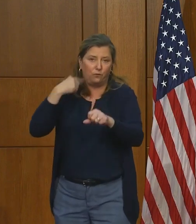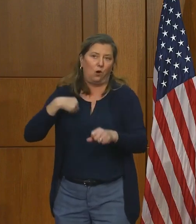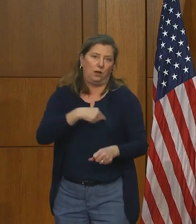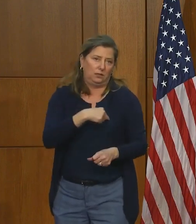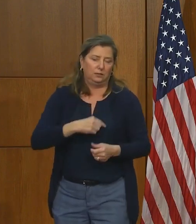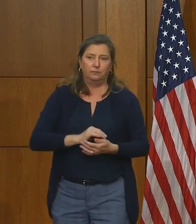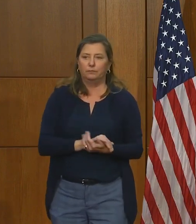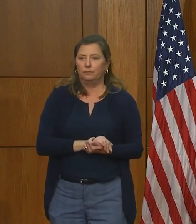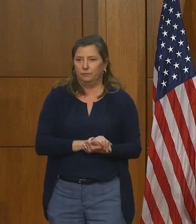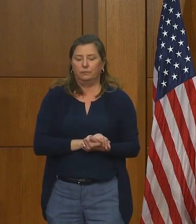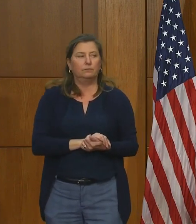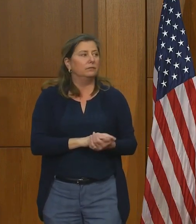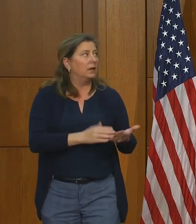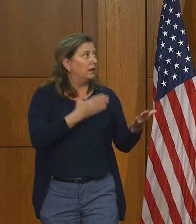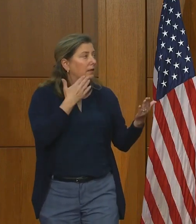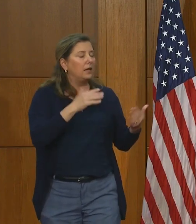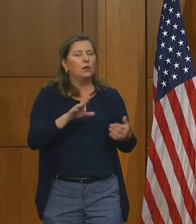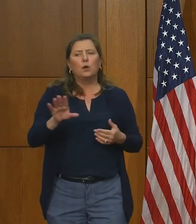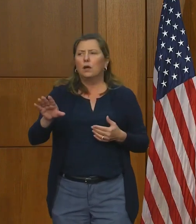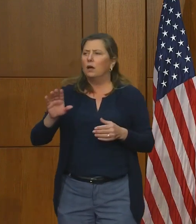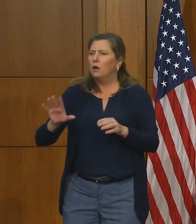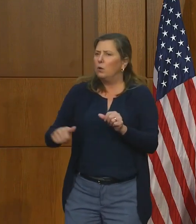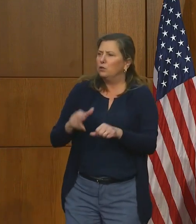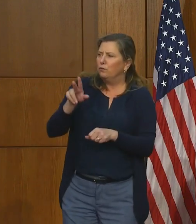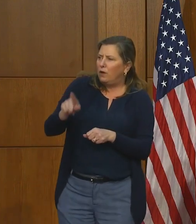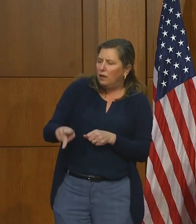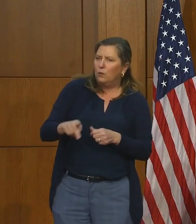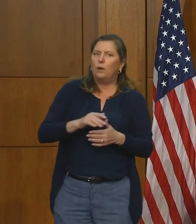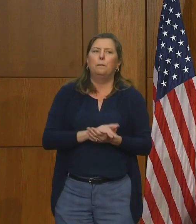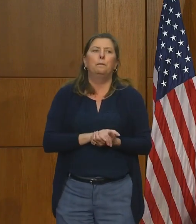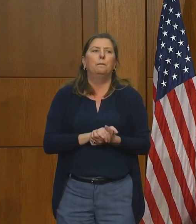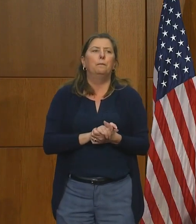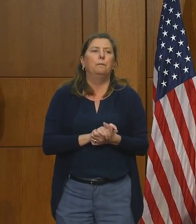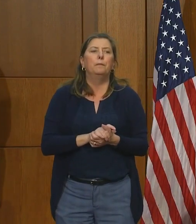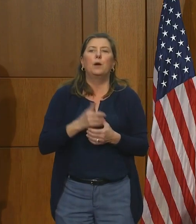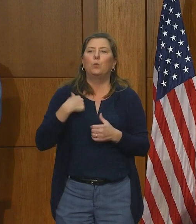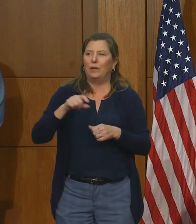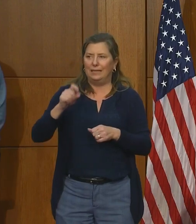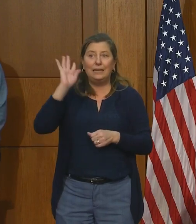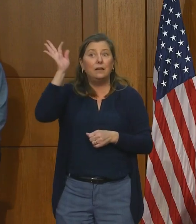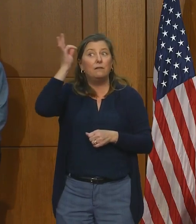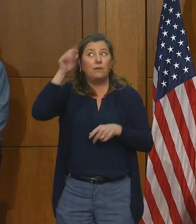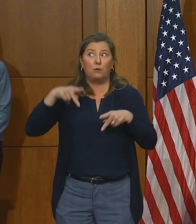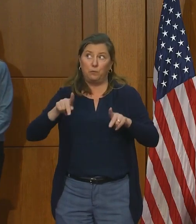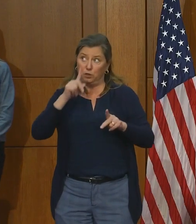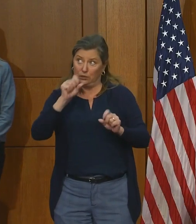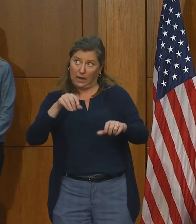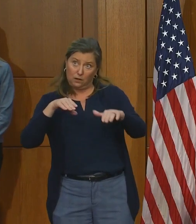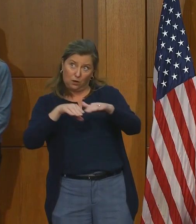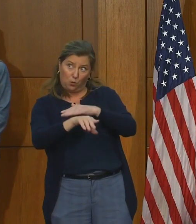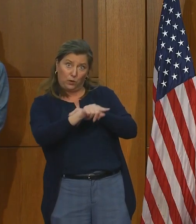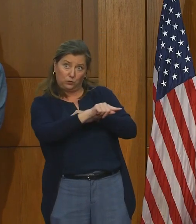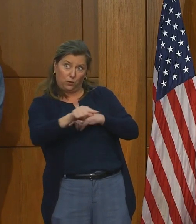AND THAT'S WHY HE'S ASKED THEM TO BE TO INTERVENE ON THEIR BEHALF. AND THANK YOU BRIAN